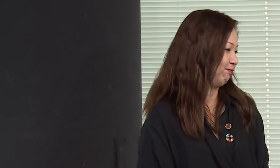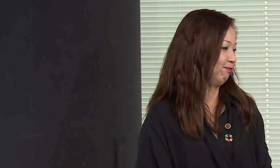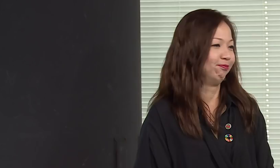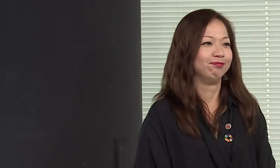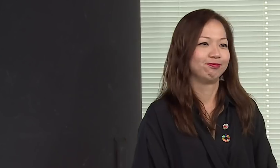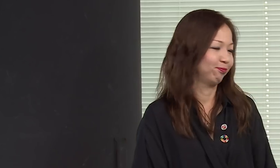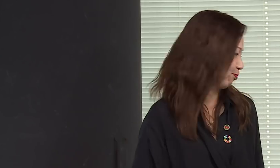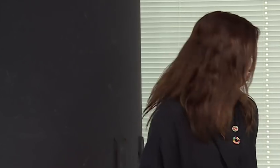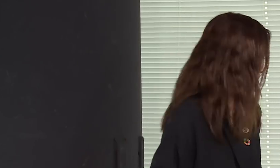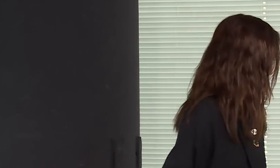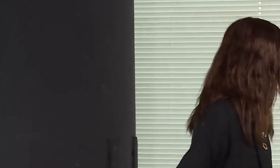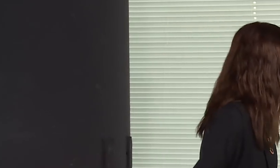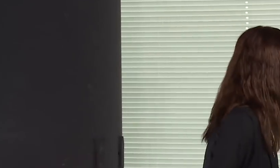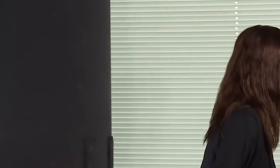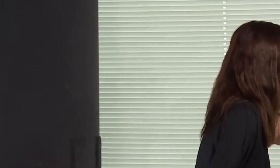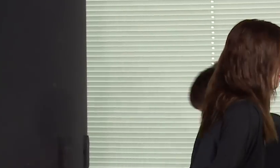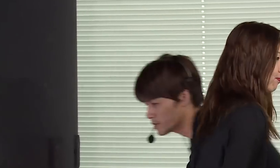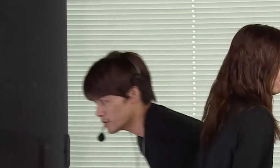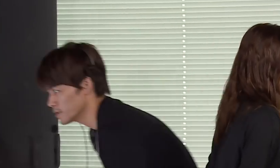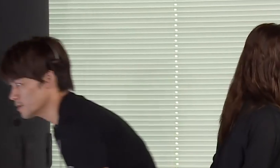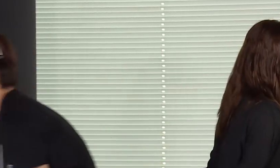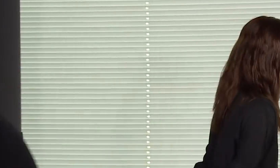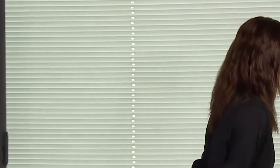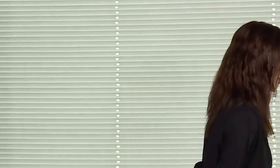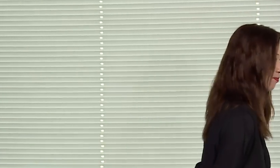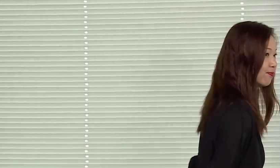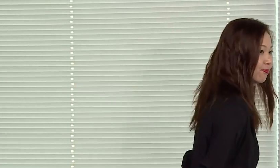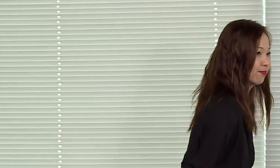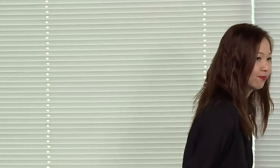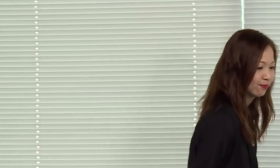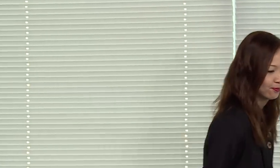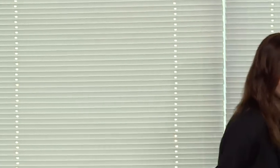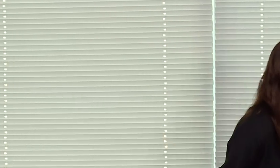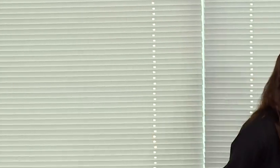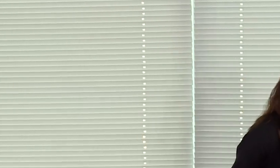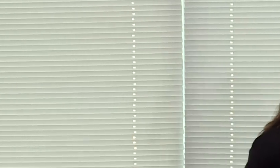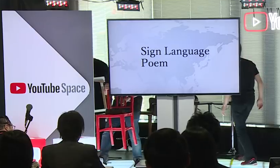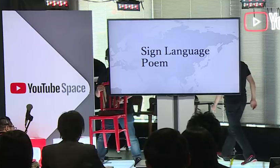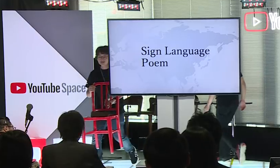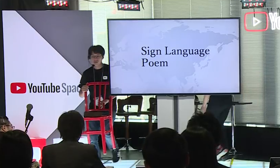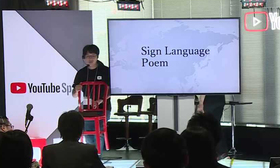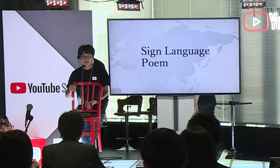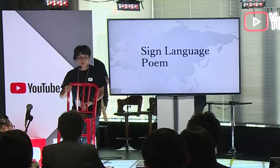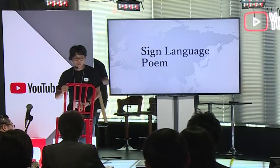So we are coming to the end, but we have our sign language poet. He will be performing for us. So